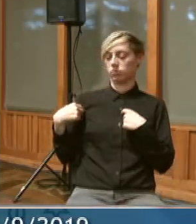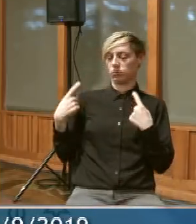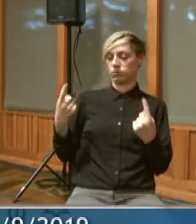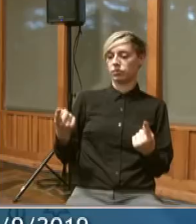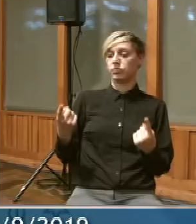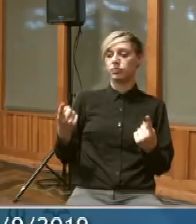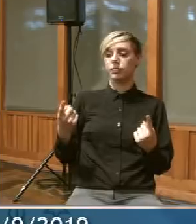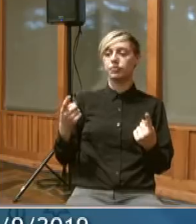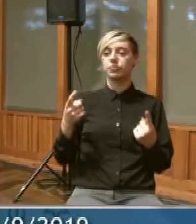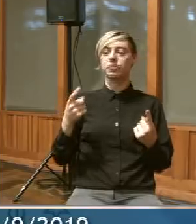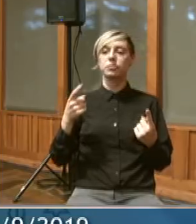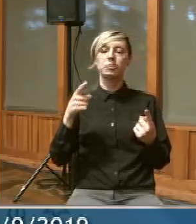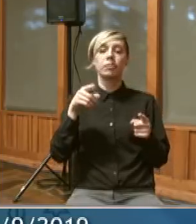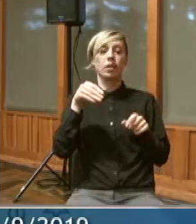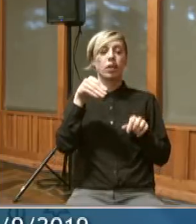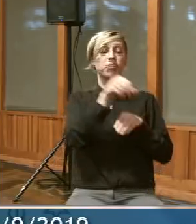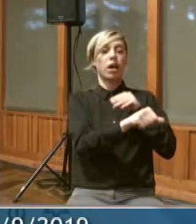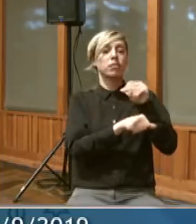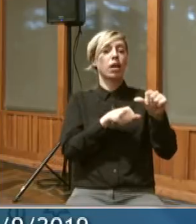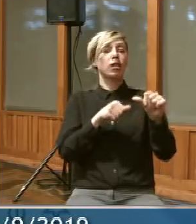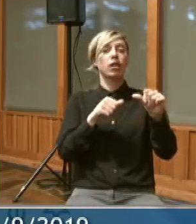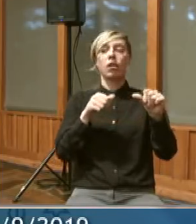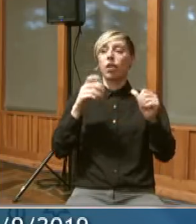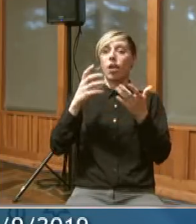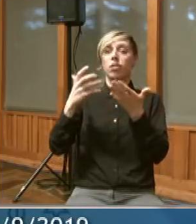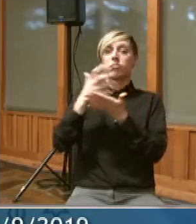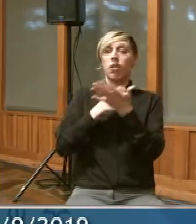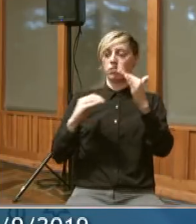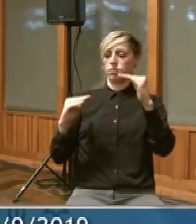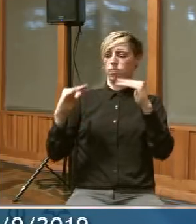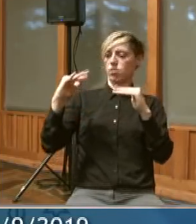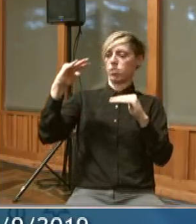REVENUE. SINCE 2013 AND 2014, REVENUES